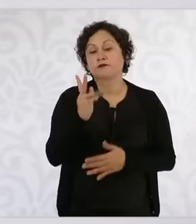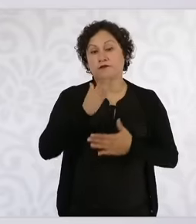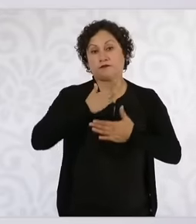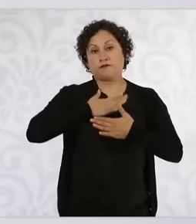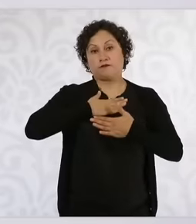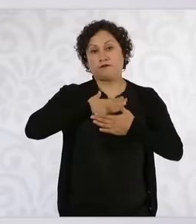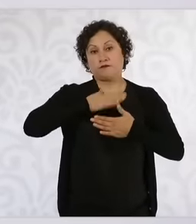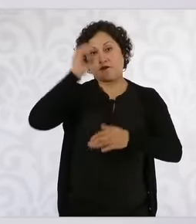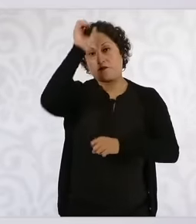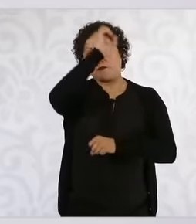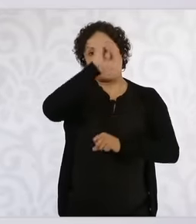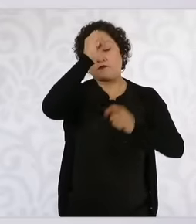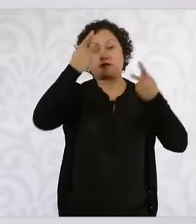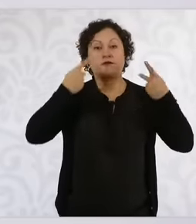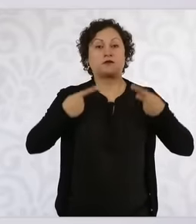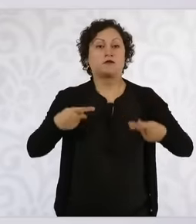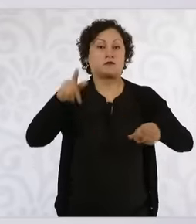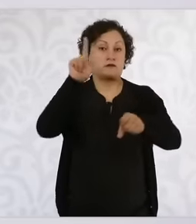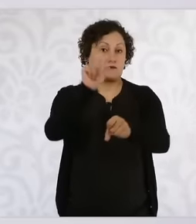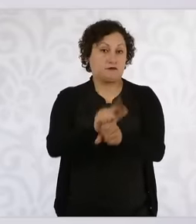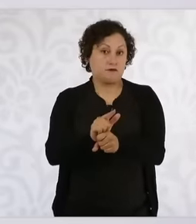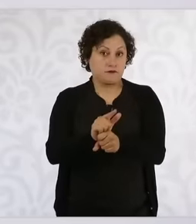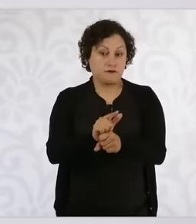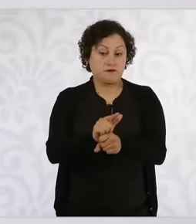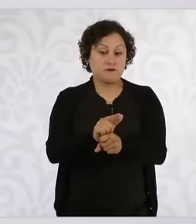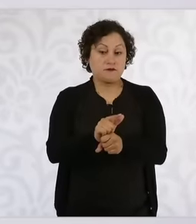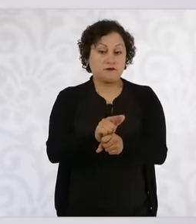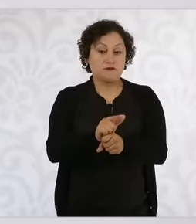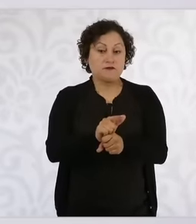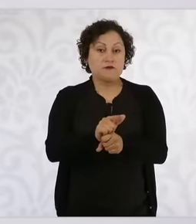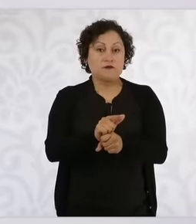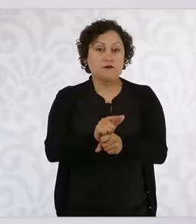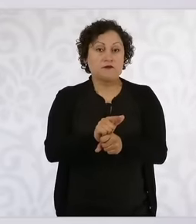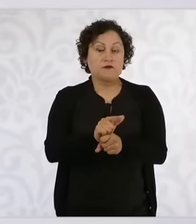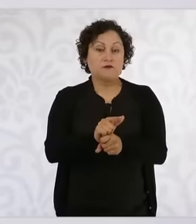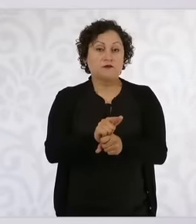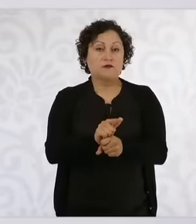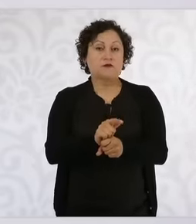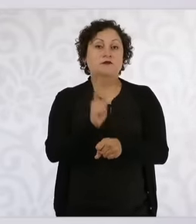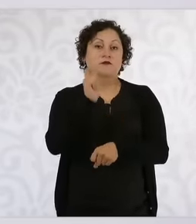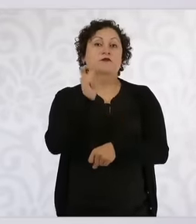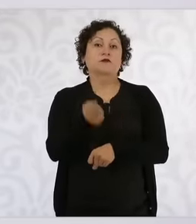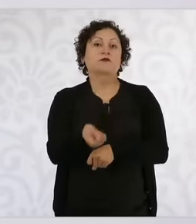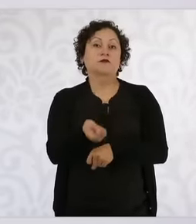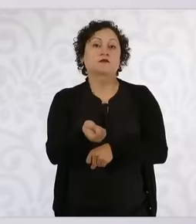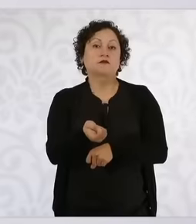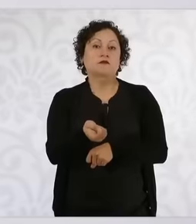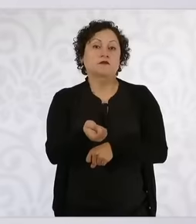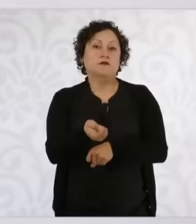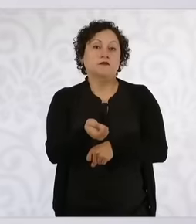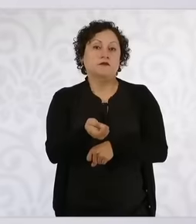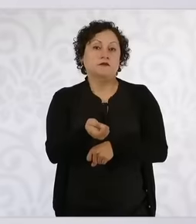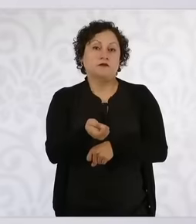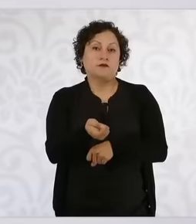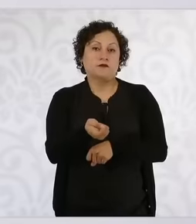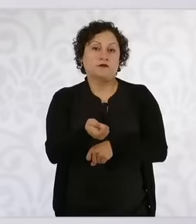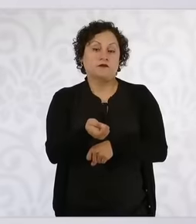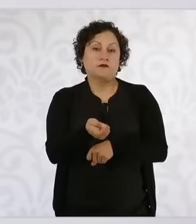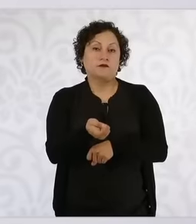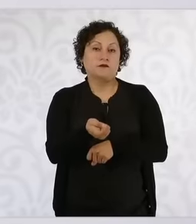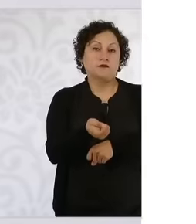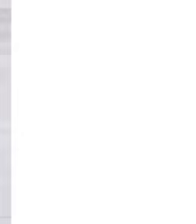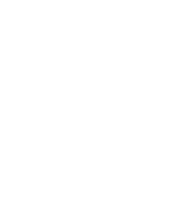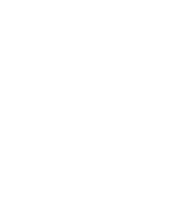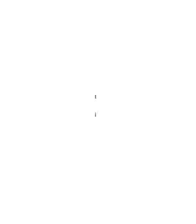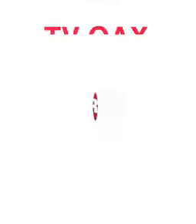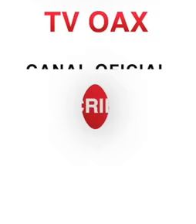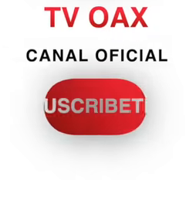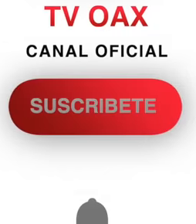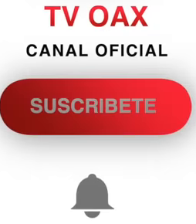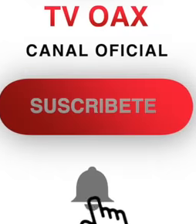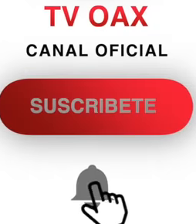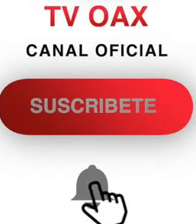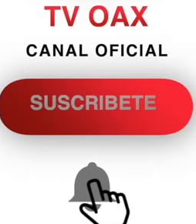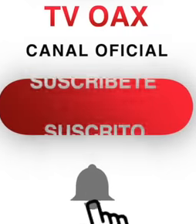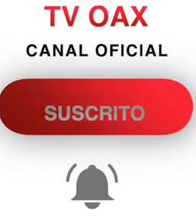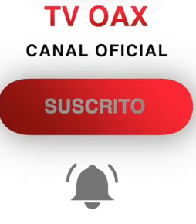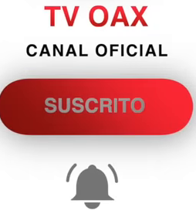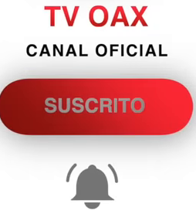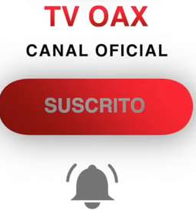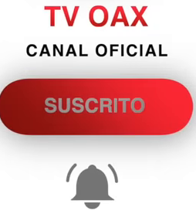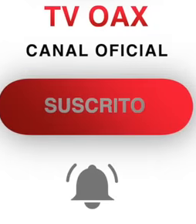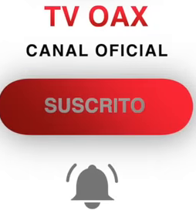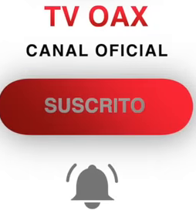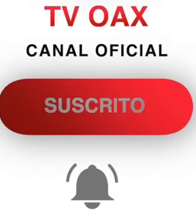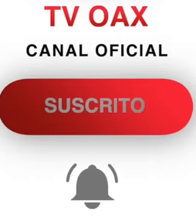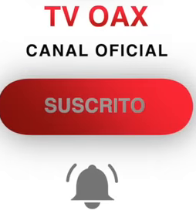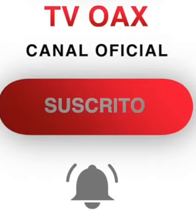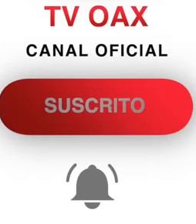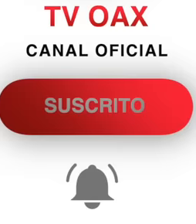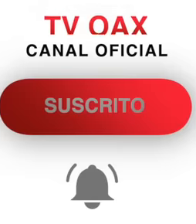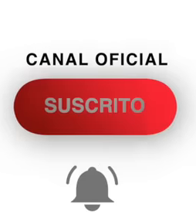personal opinion implies that a project of unconstitutionality can be accepted because,